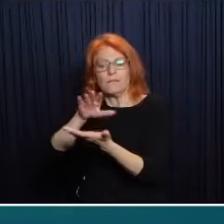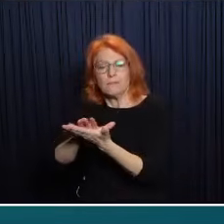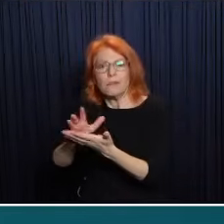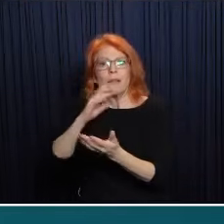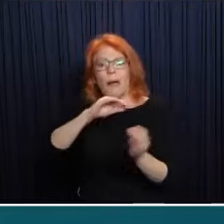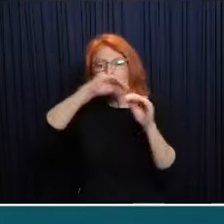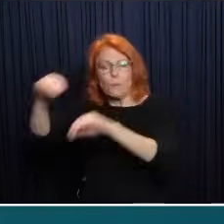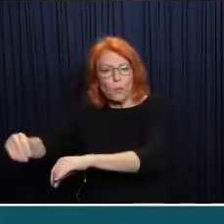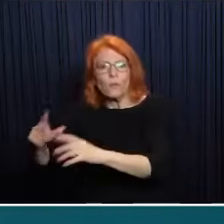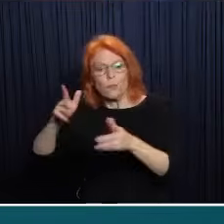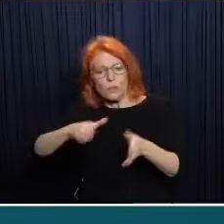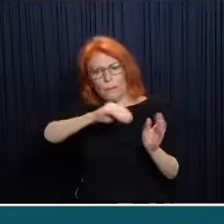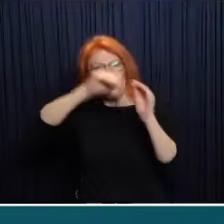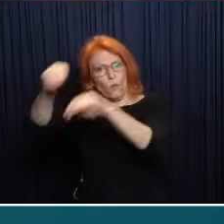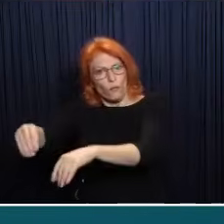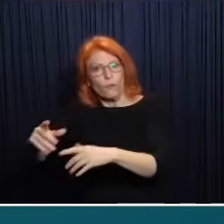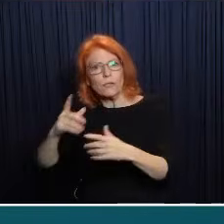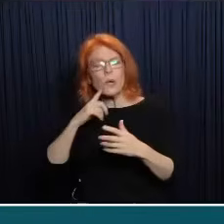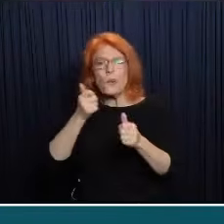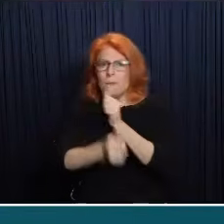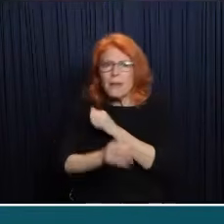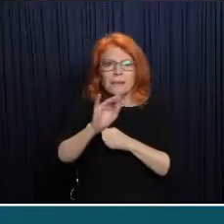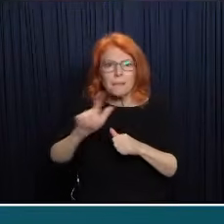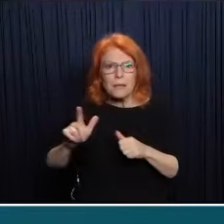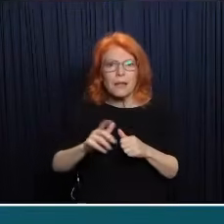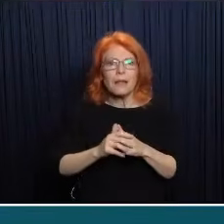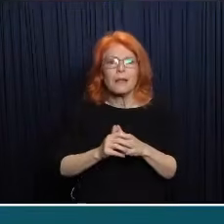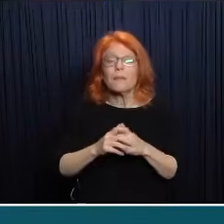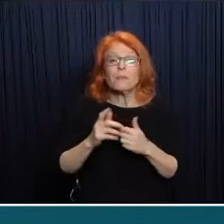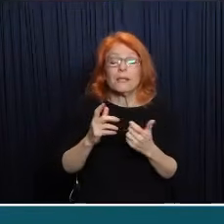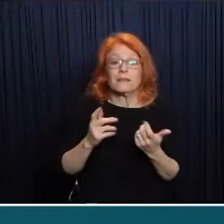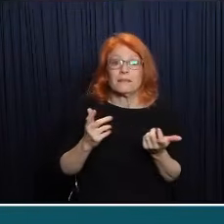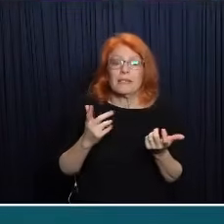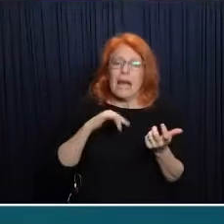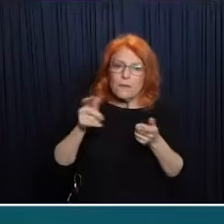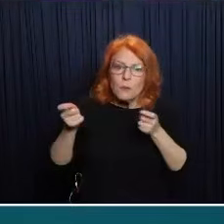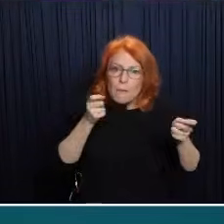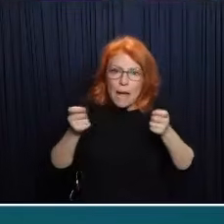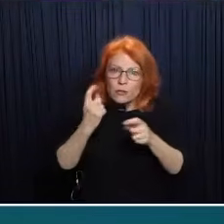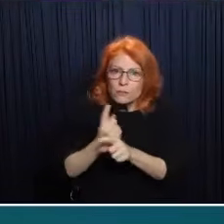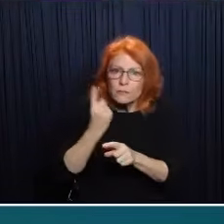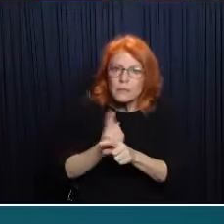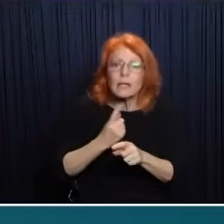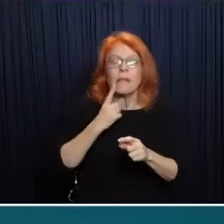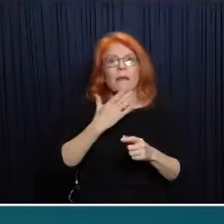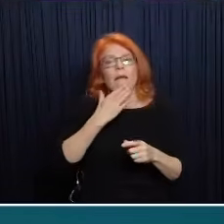IF SOMEONE MOVES FROM ARIZONA TO COLORADO, COLORADO NEEDS TO